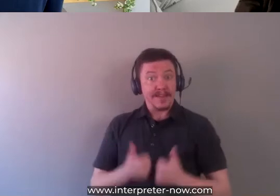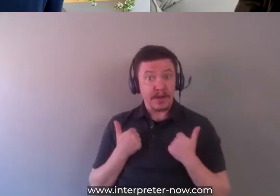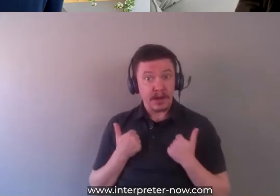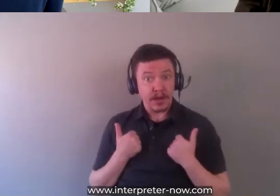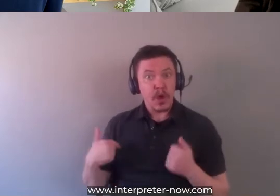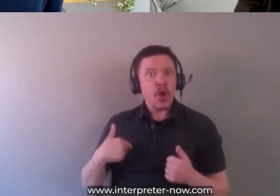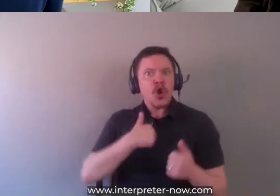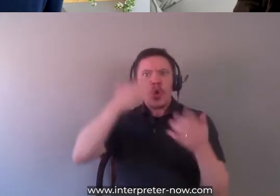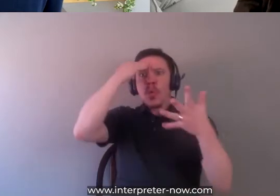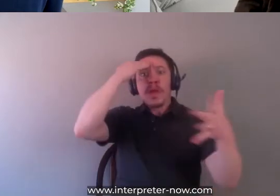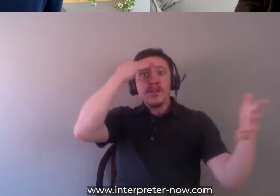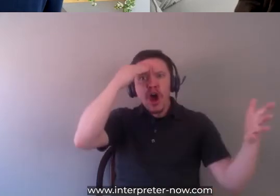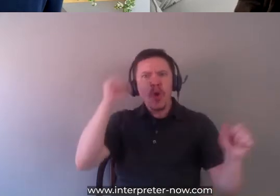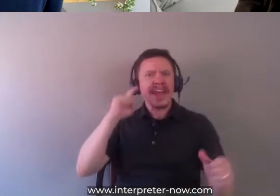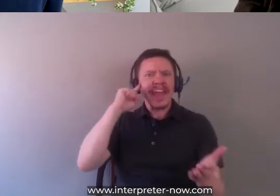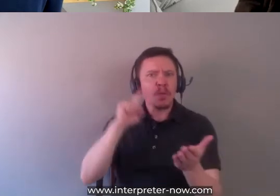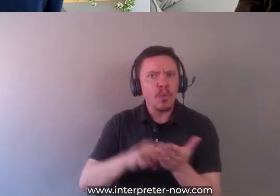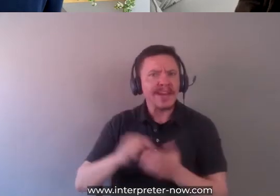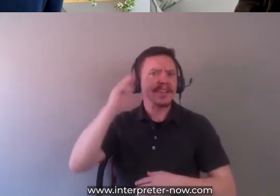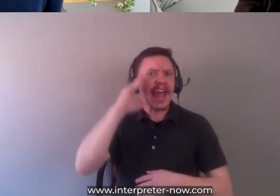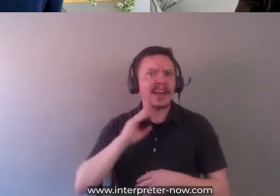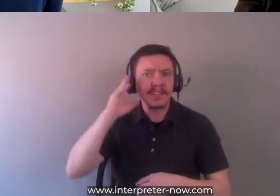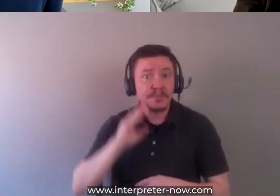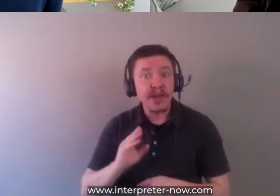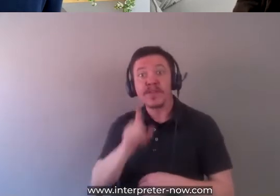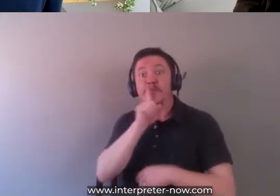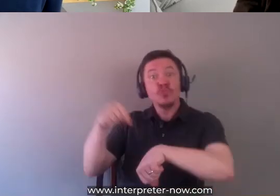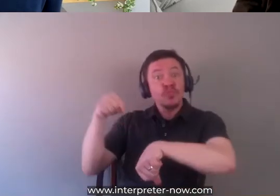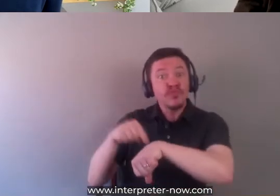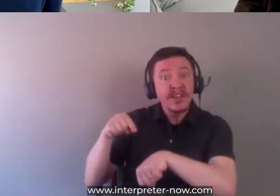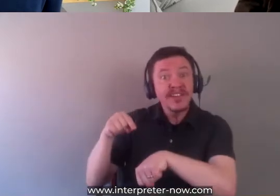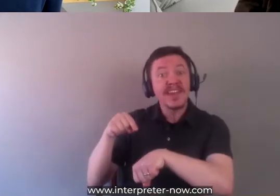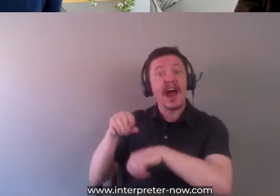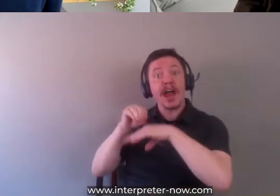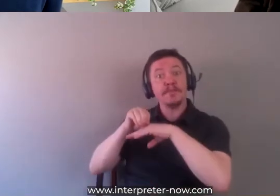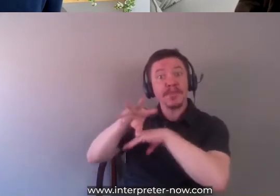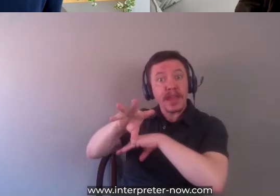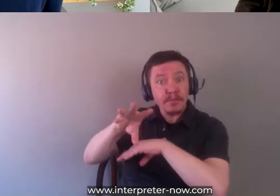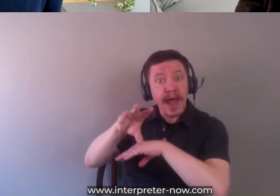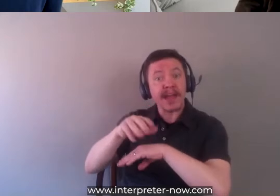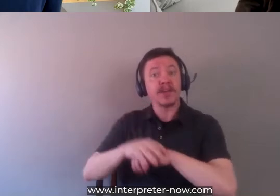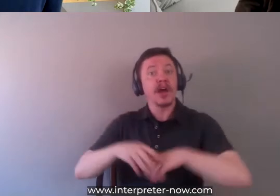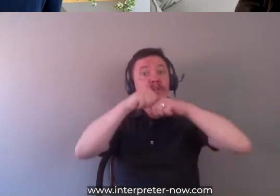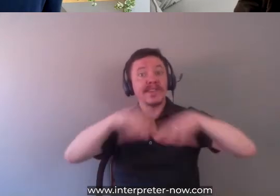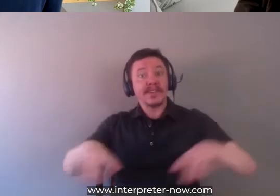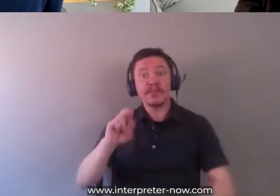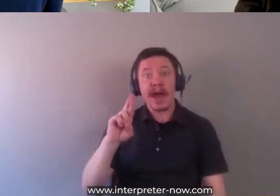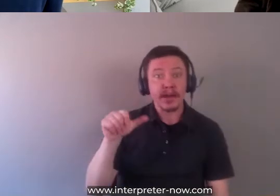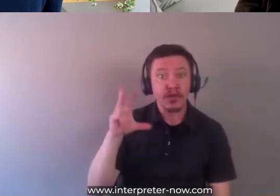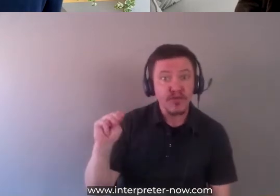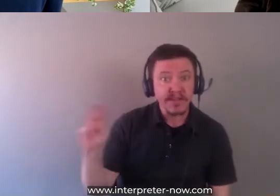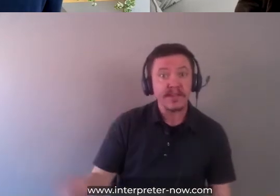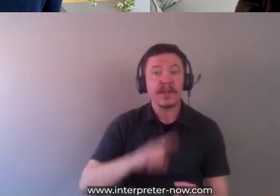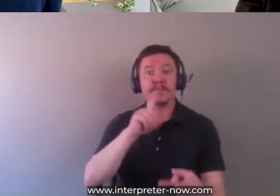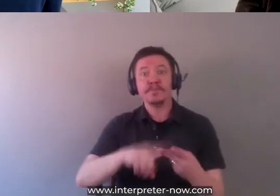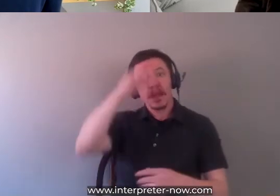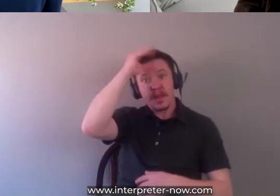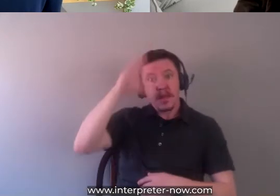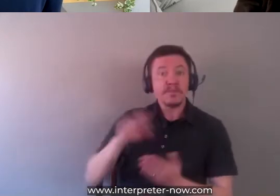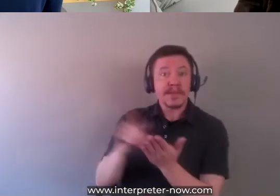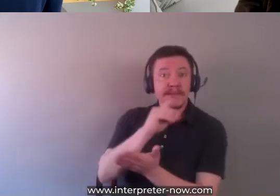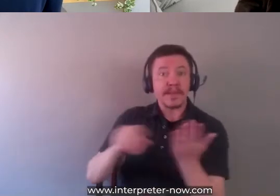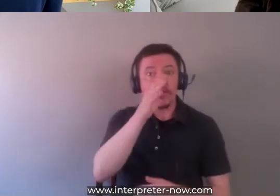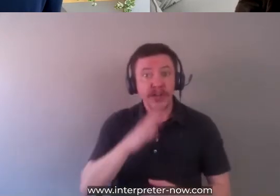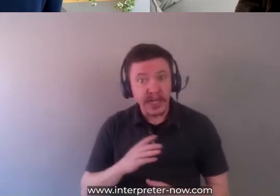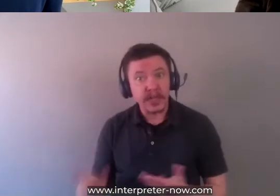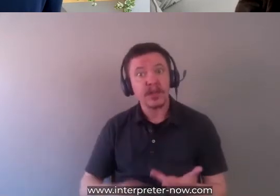and can witness and experience the real-time impact of systematic racism, misogyny, religious